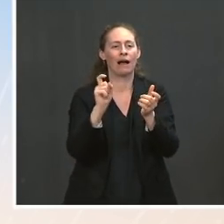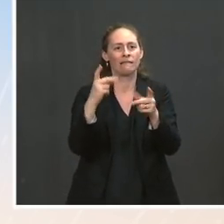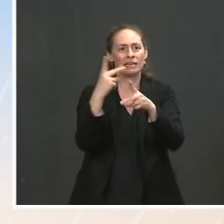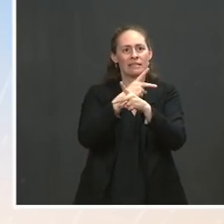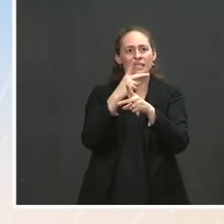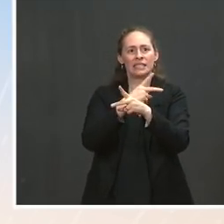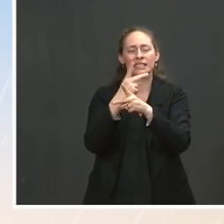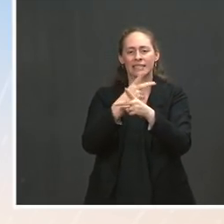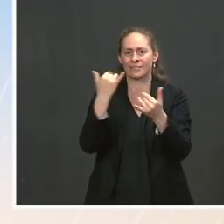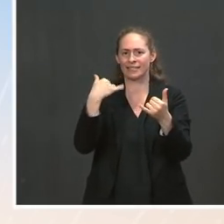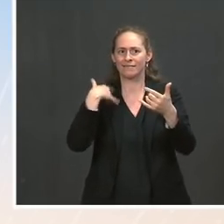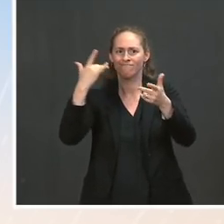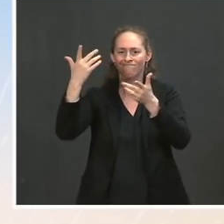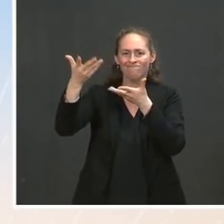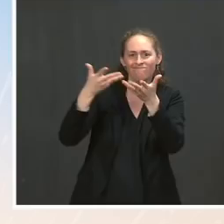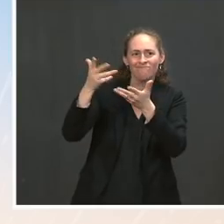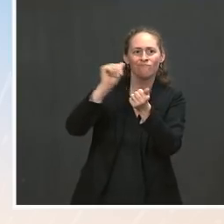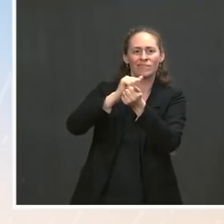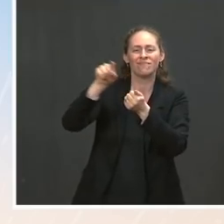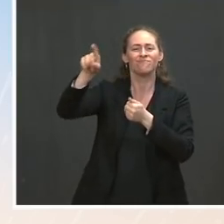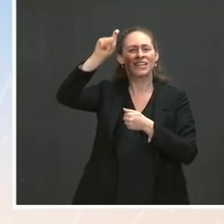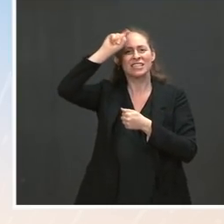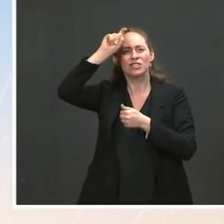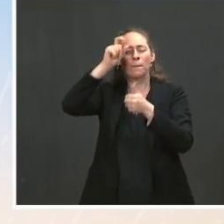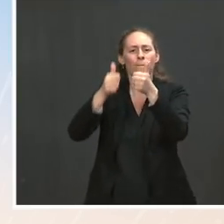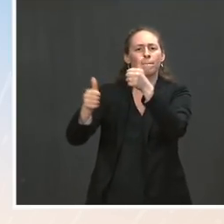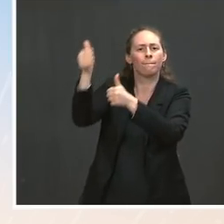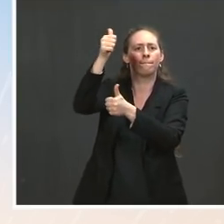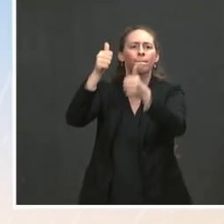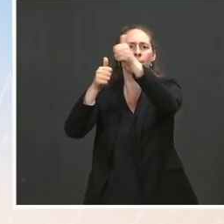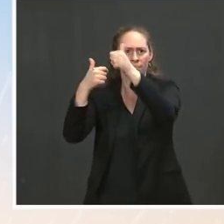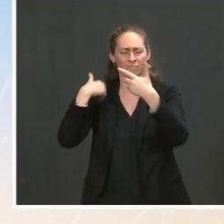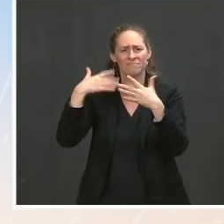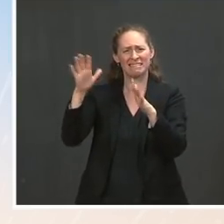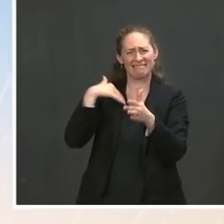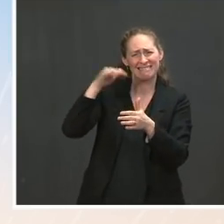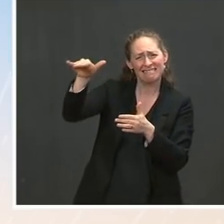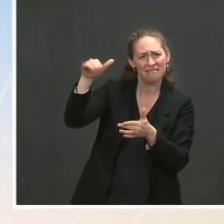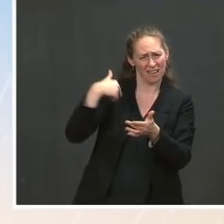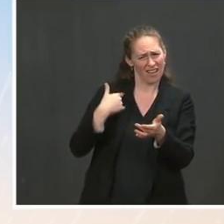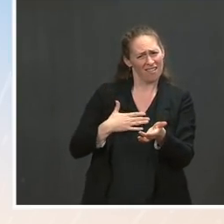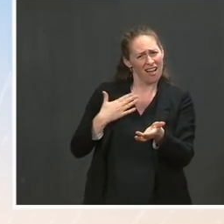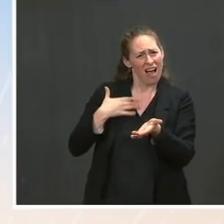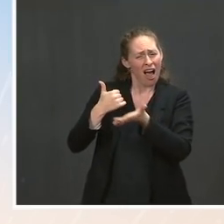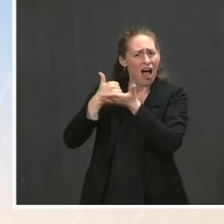we've offered US assistance to Egyptian authorities to help reopen the canal. We are consulting with our partners